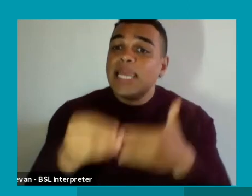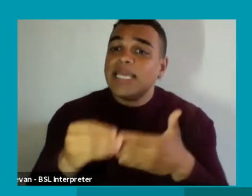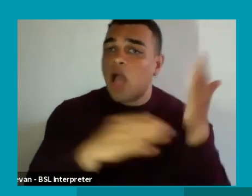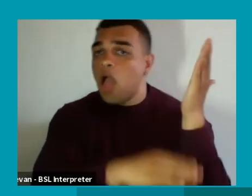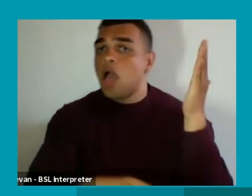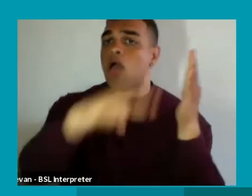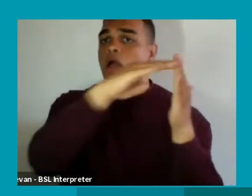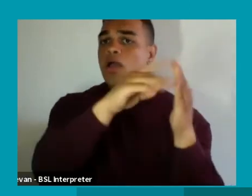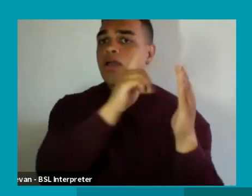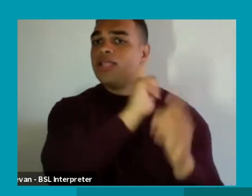which level there at.